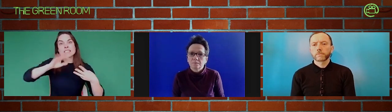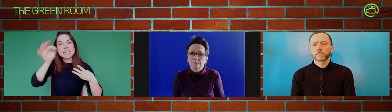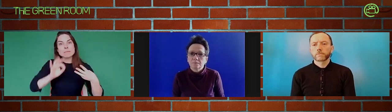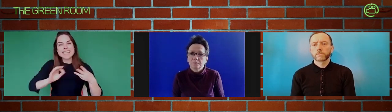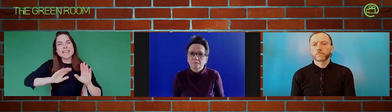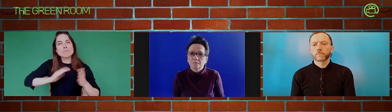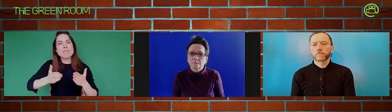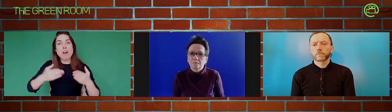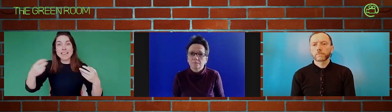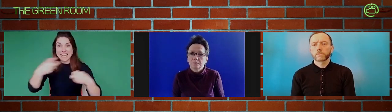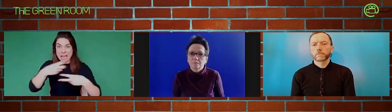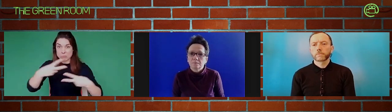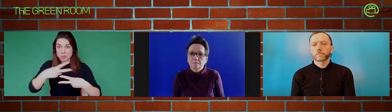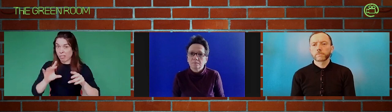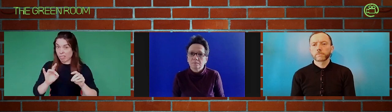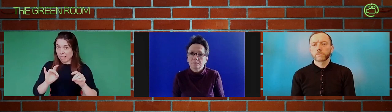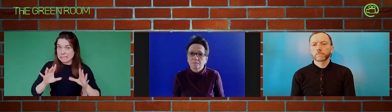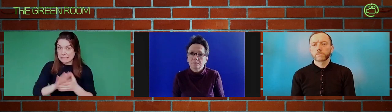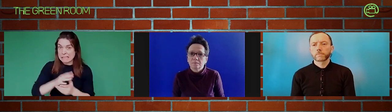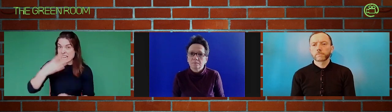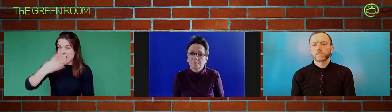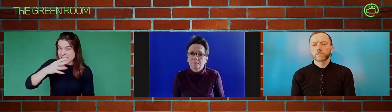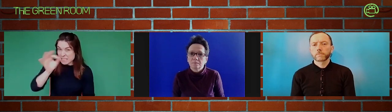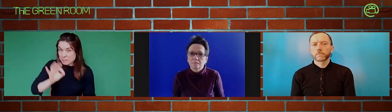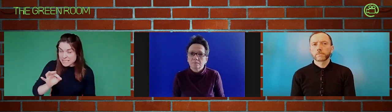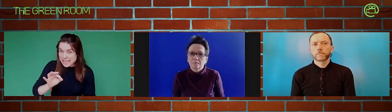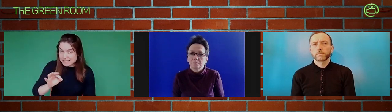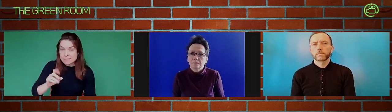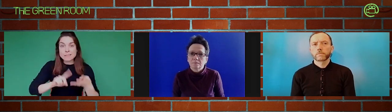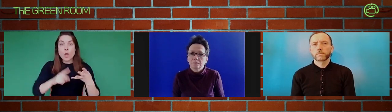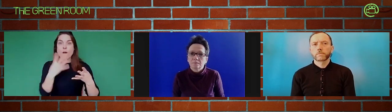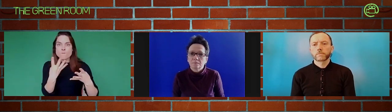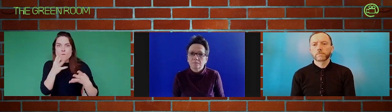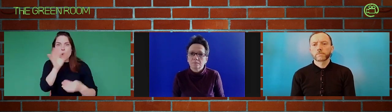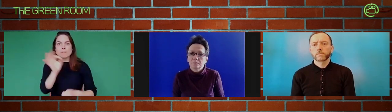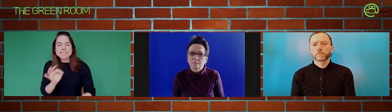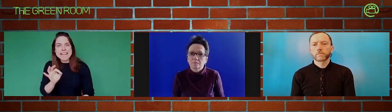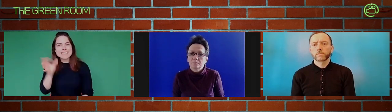and we're looking at others. You've also four percent dementia friendly performances